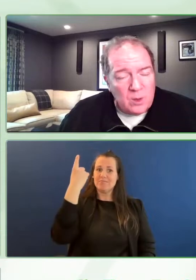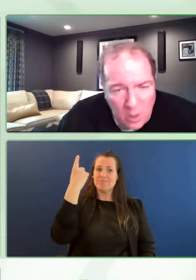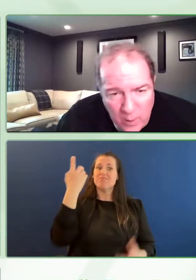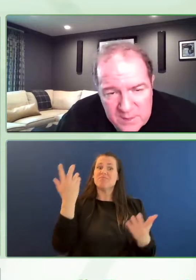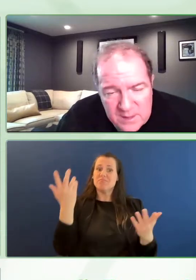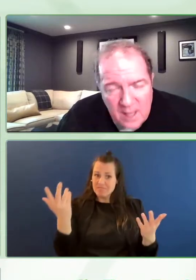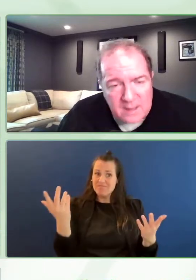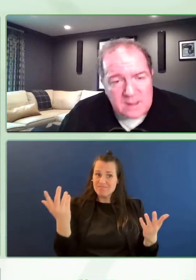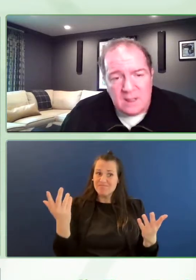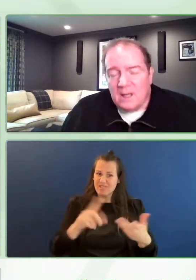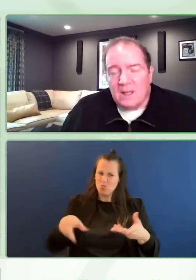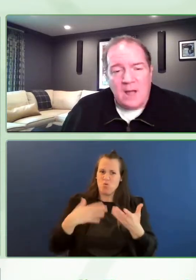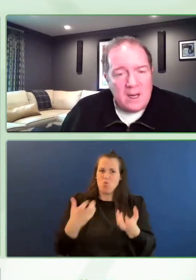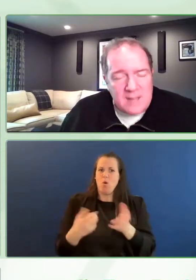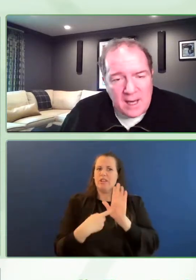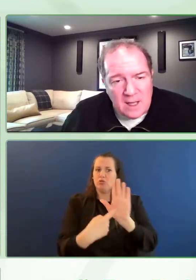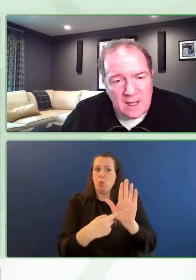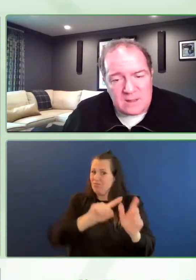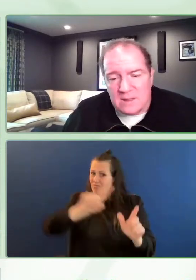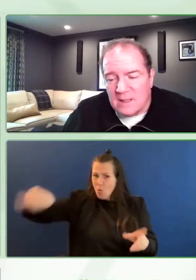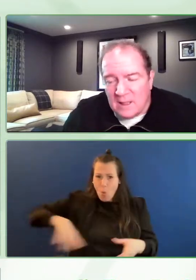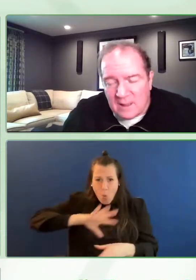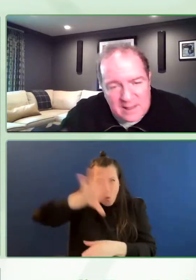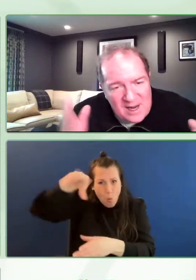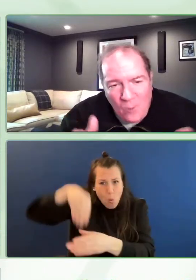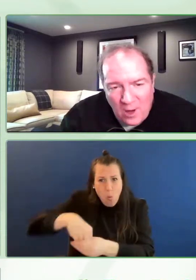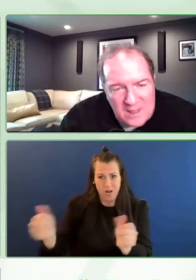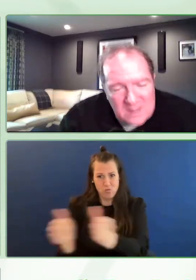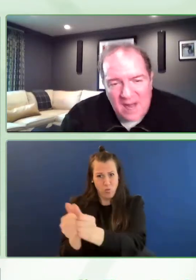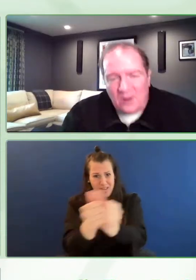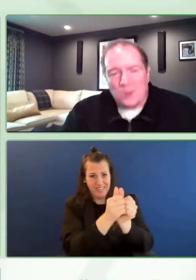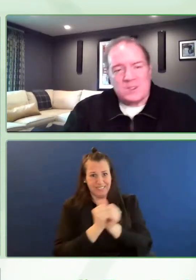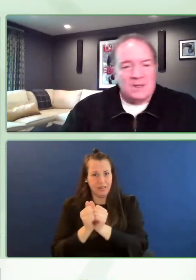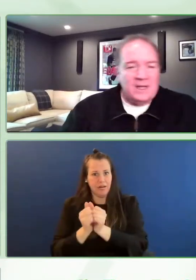Go to our website, contact us. Join our committee. Let's not work in silos.